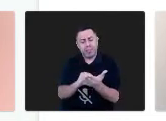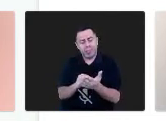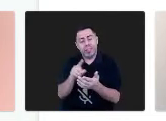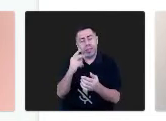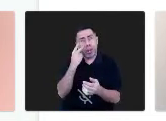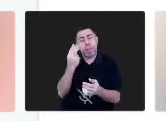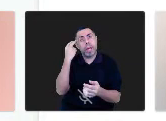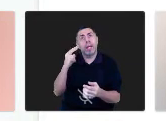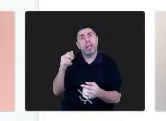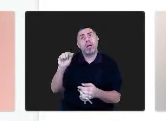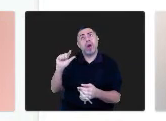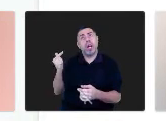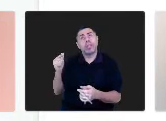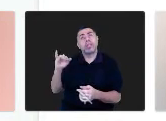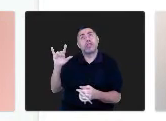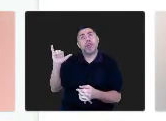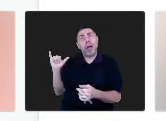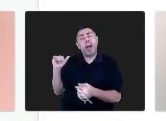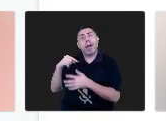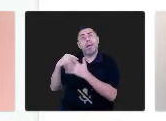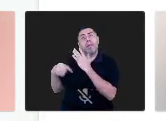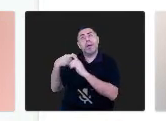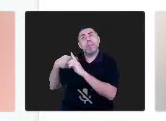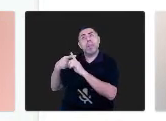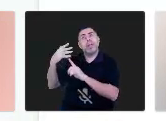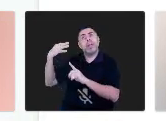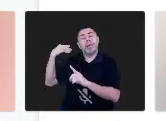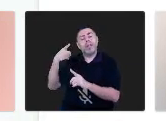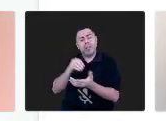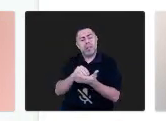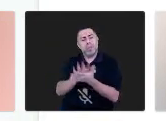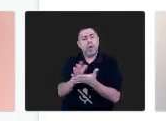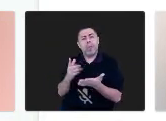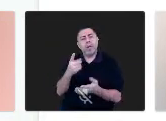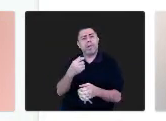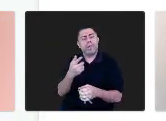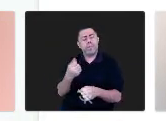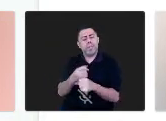as you can and talk about what you were proud of at work take that content and that becomes your